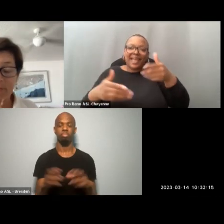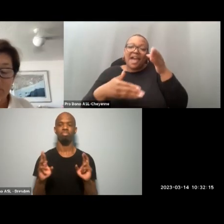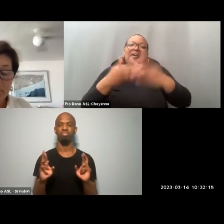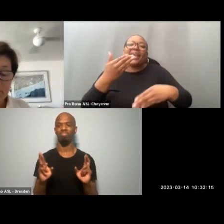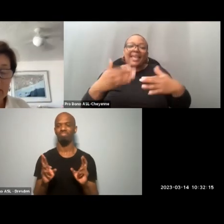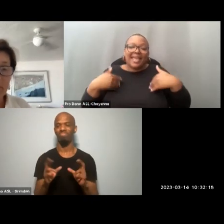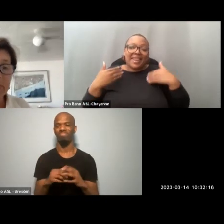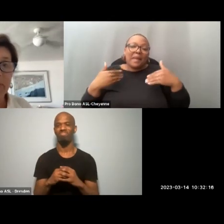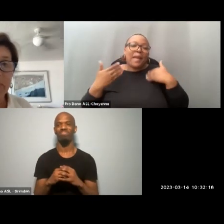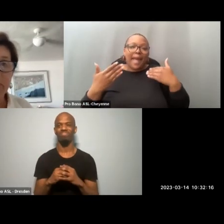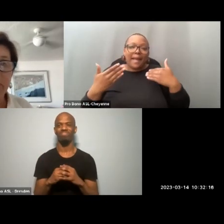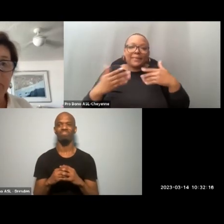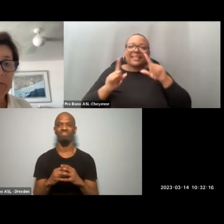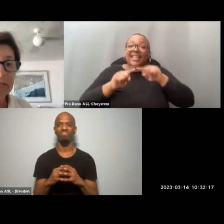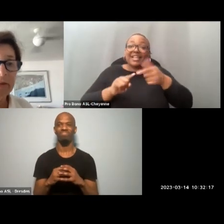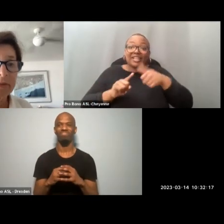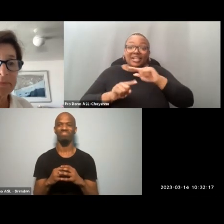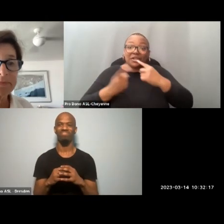to answer any questions later.